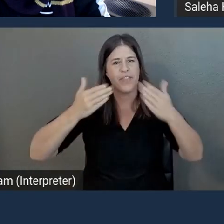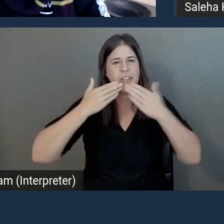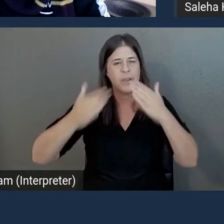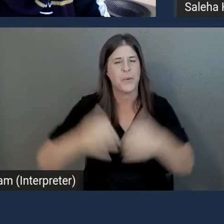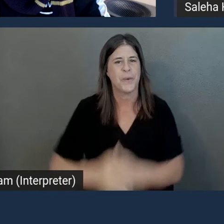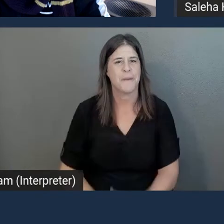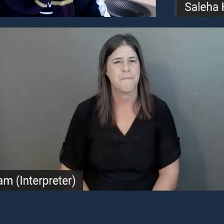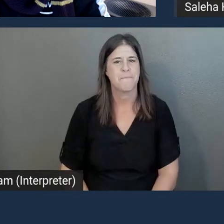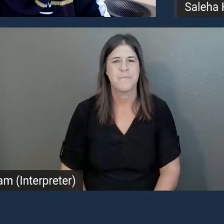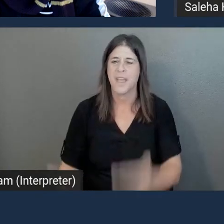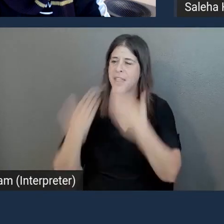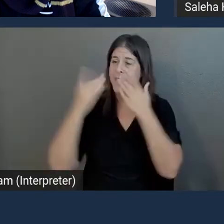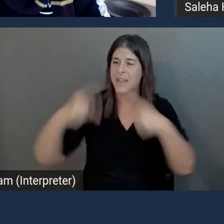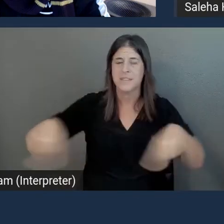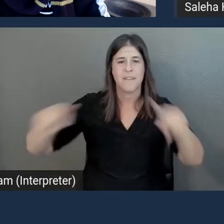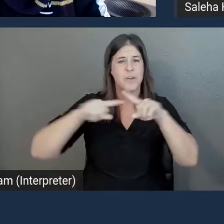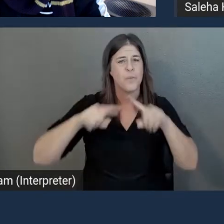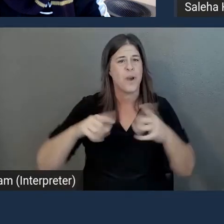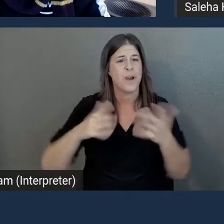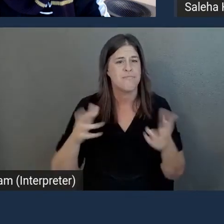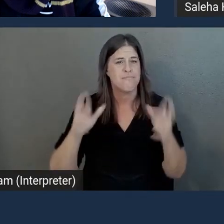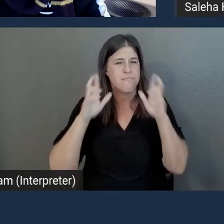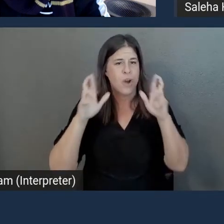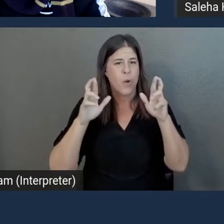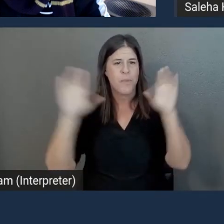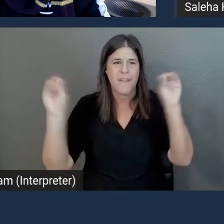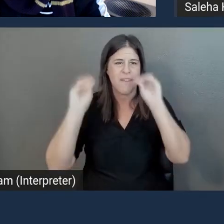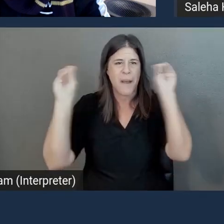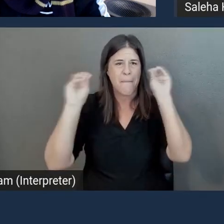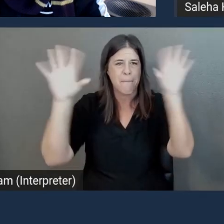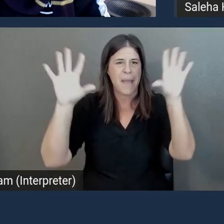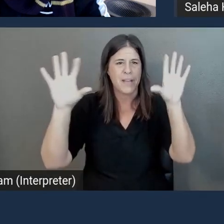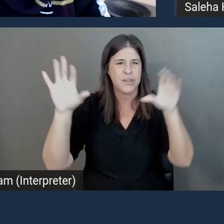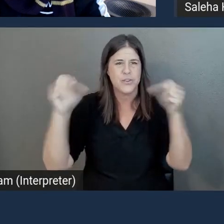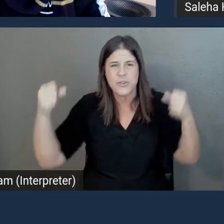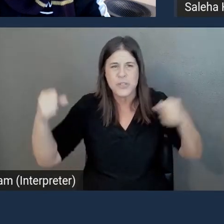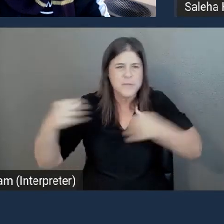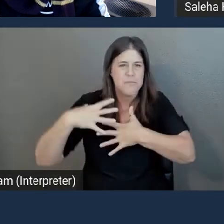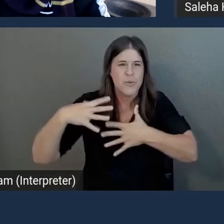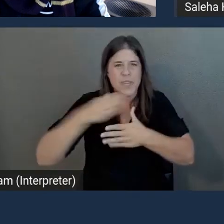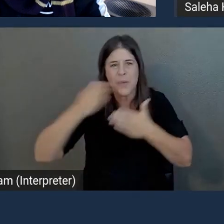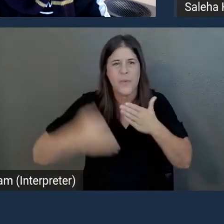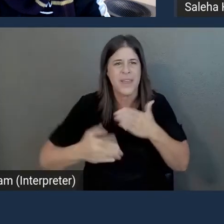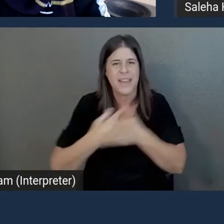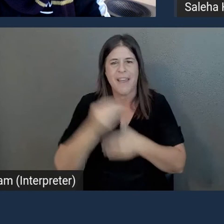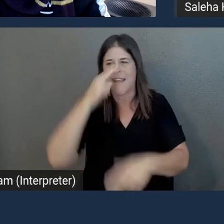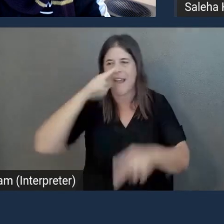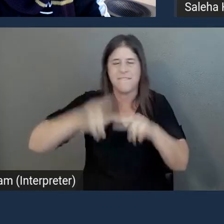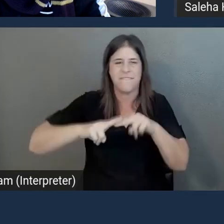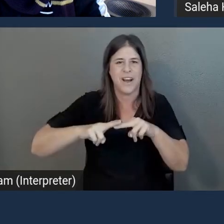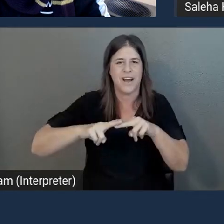Thanks everyone. Hope you have a magical spooky weekend. Have fun. Yeah.